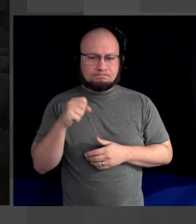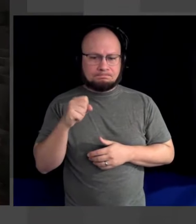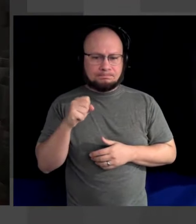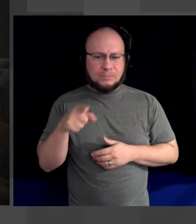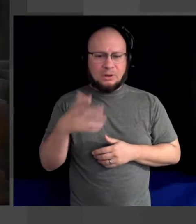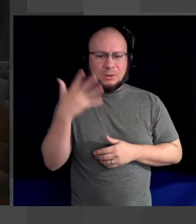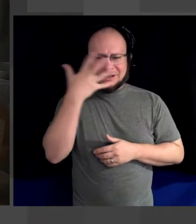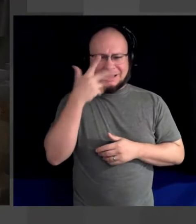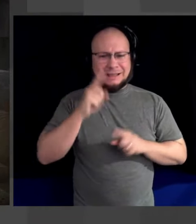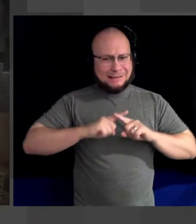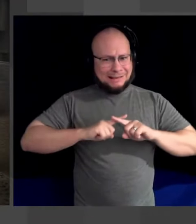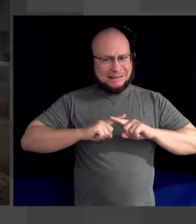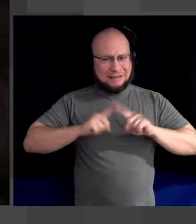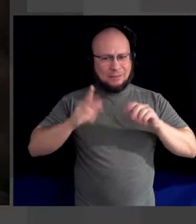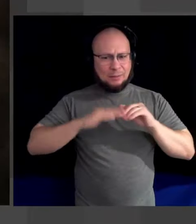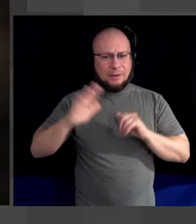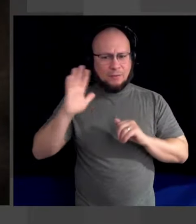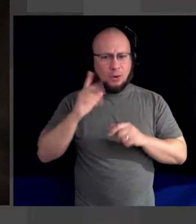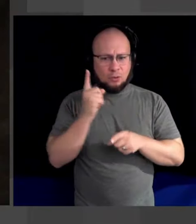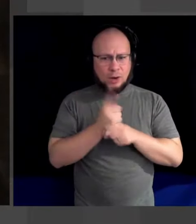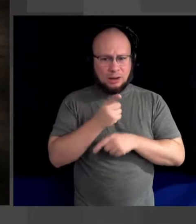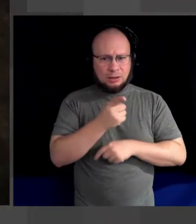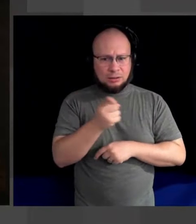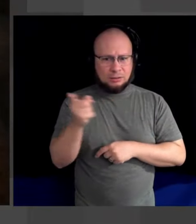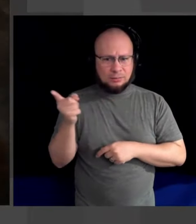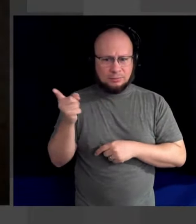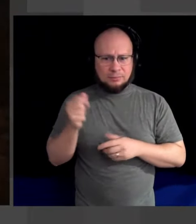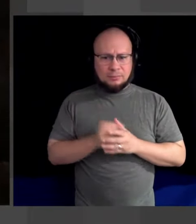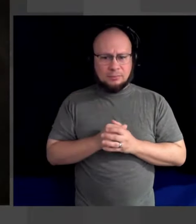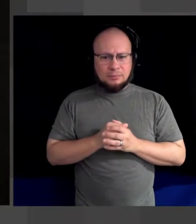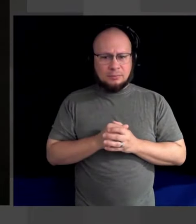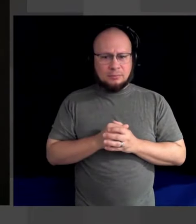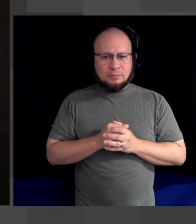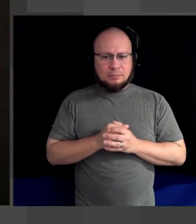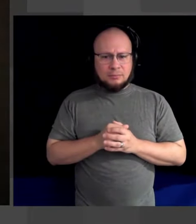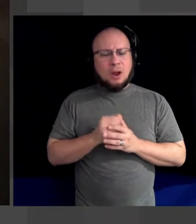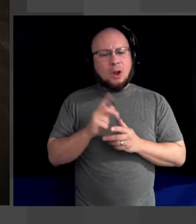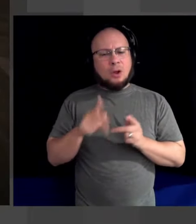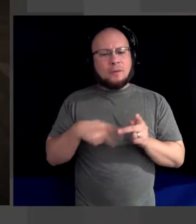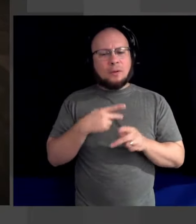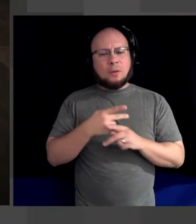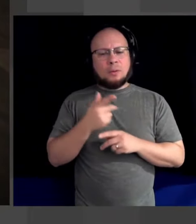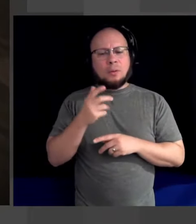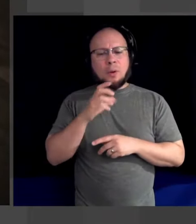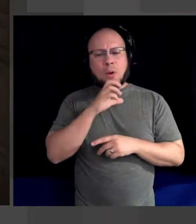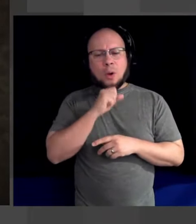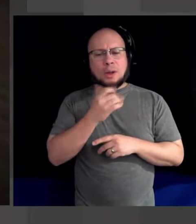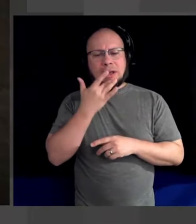AS YOU CAN SEE HERE THIS IS DRASTICALLY DIFFERENT.